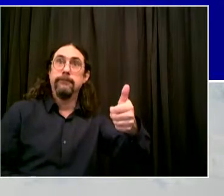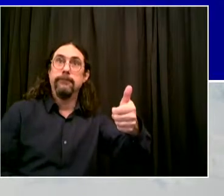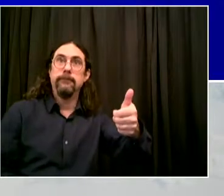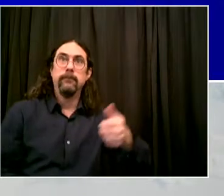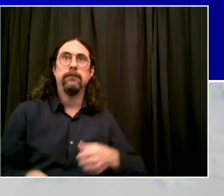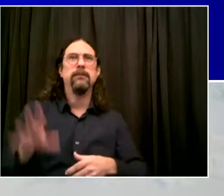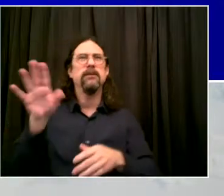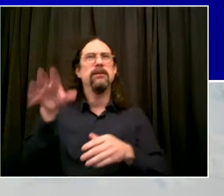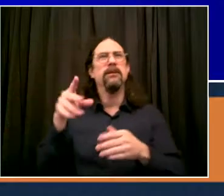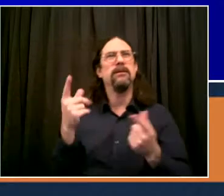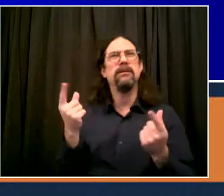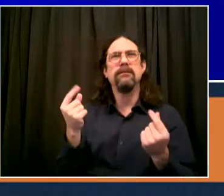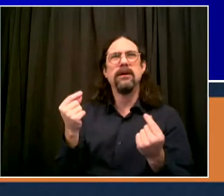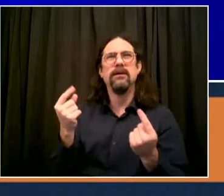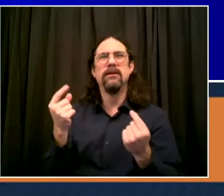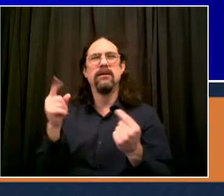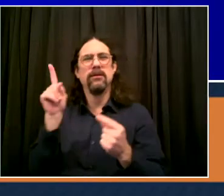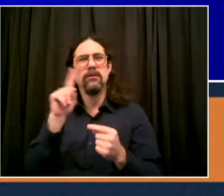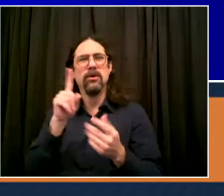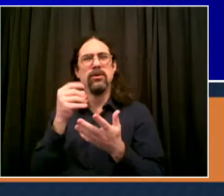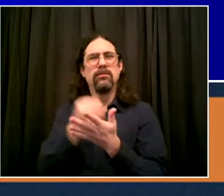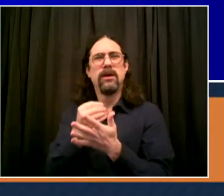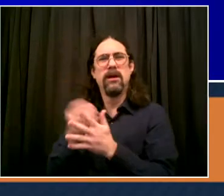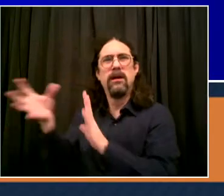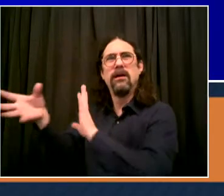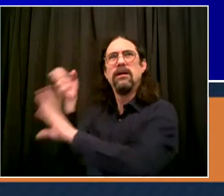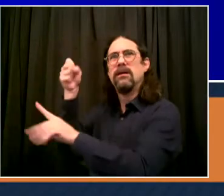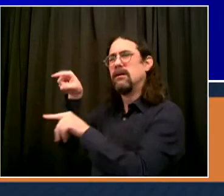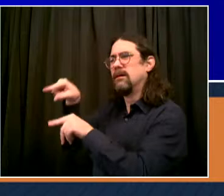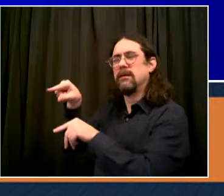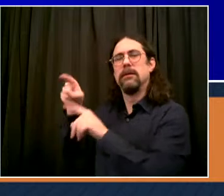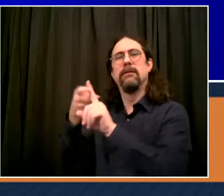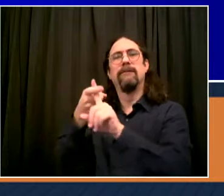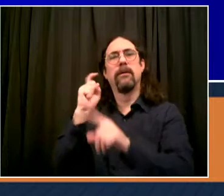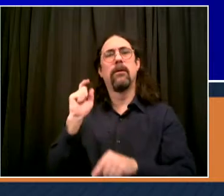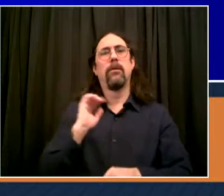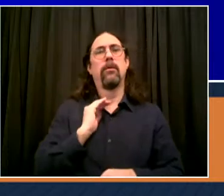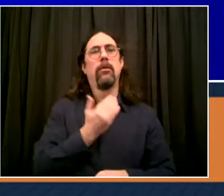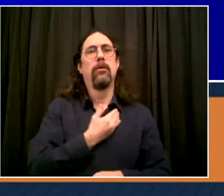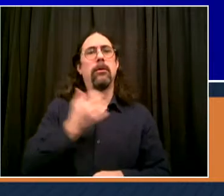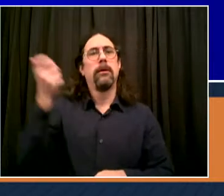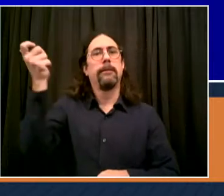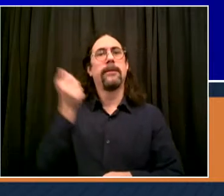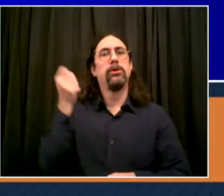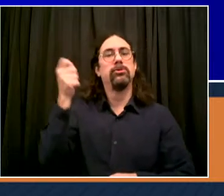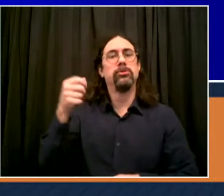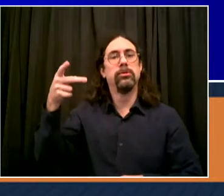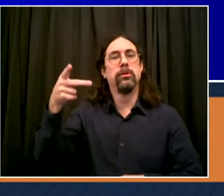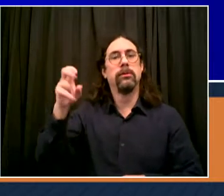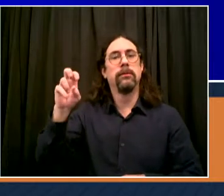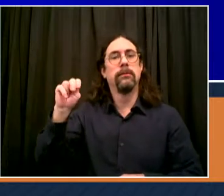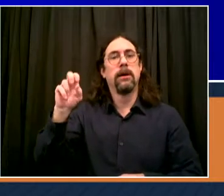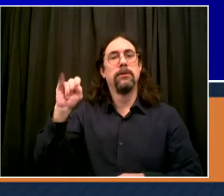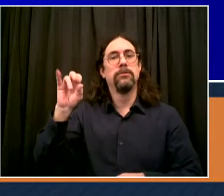TWO VERY LARGE ELEMENTS OF OUR PENSION SYSTEM, NEW YORK CITY EMPLOYEE RETIREEENMT SYSTEM AND NEW YORK CITY TEACHERS RETIREMENT SYSTEM.